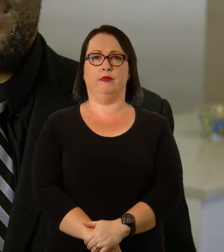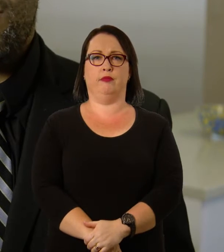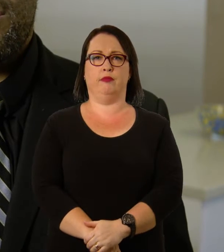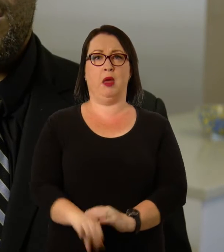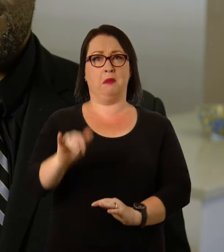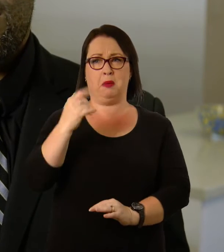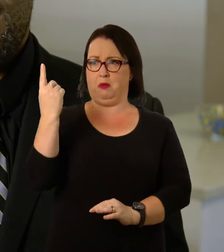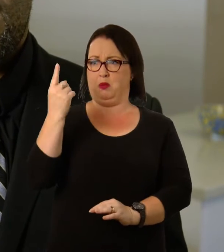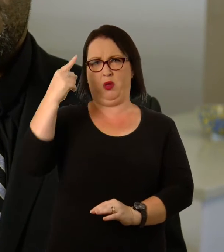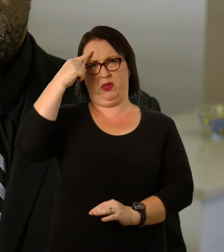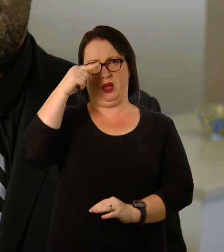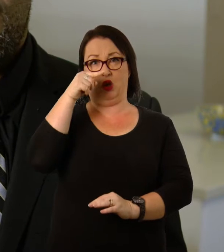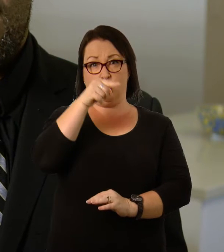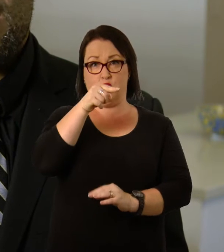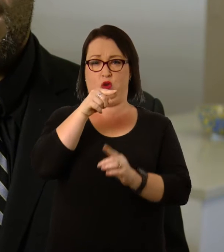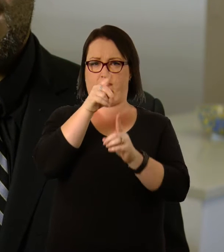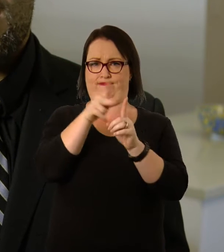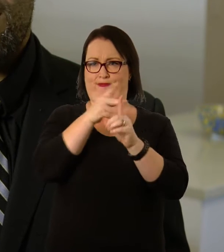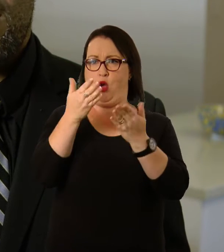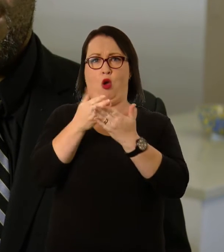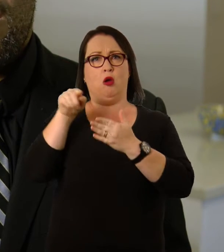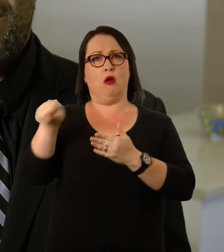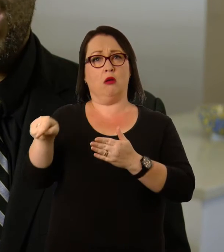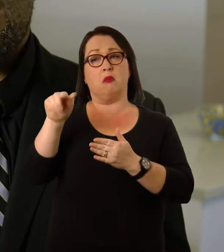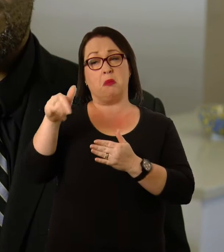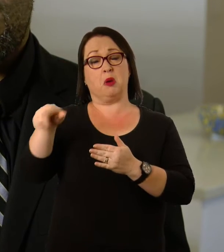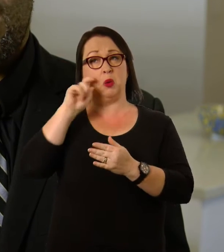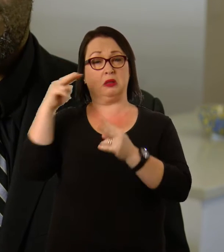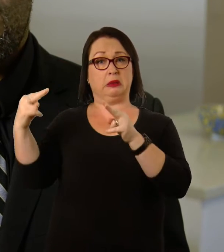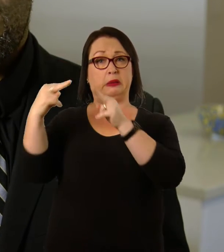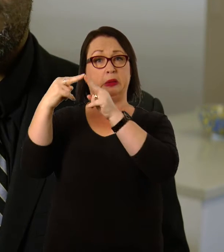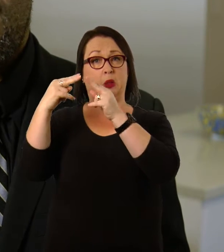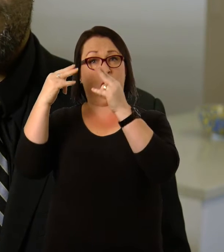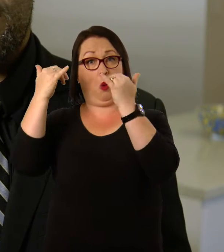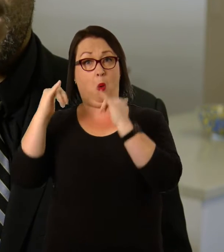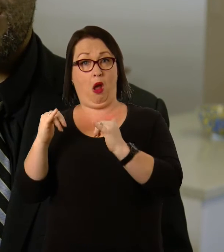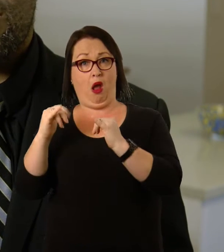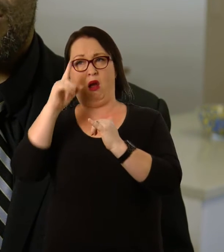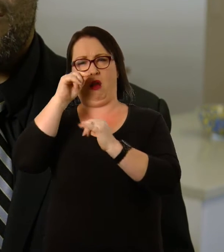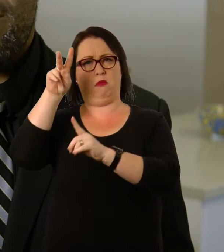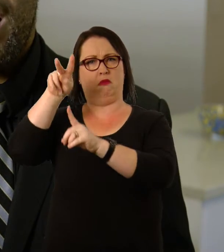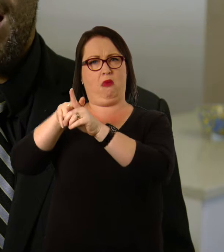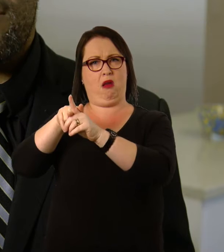If someone thinks you've committed domestic violence against them, they may go to a lawyer who can file the protection order on their behalf.